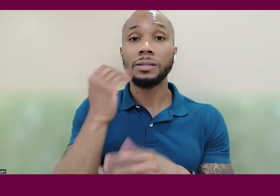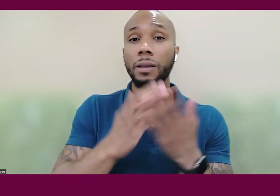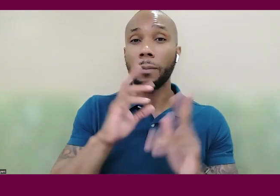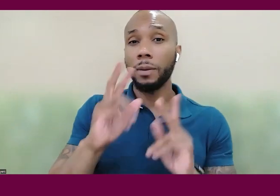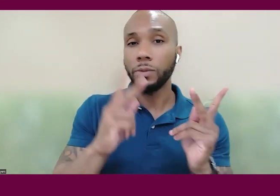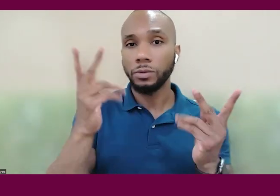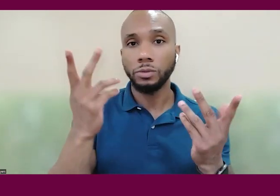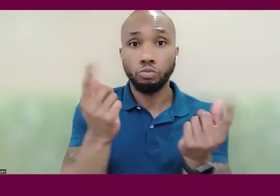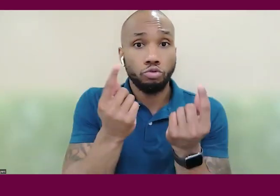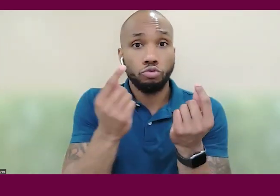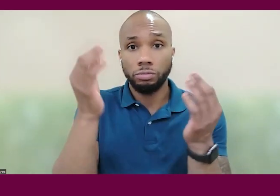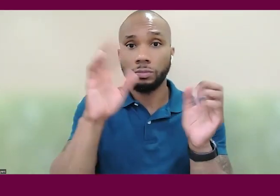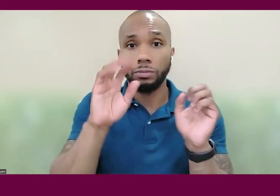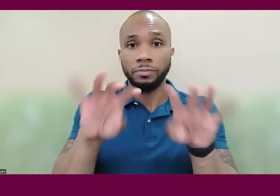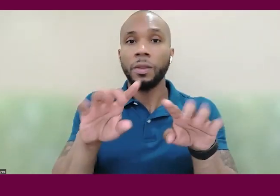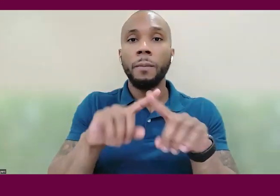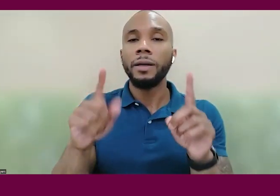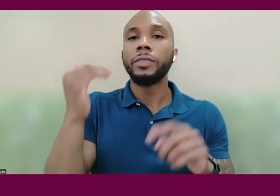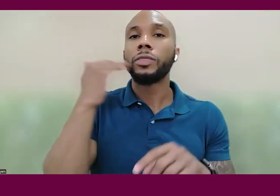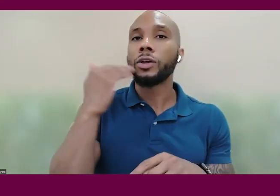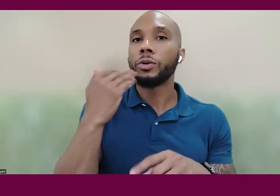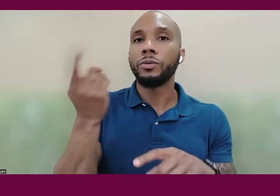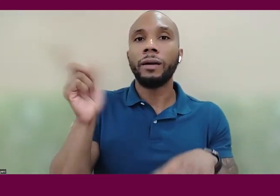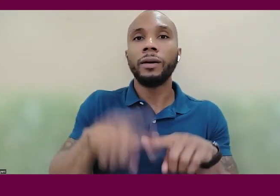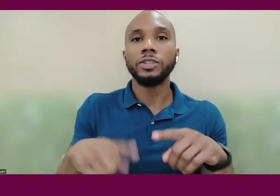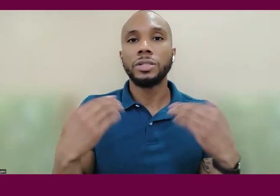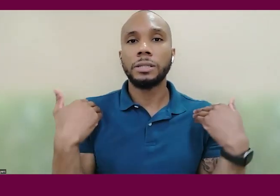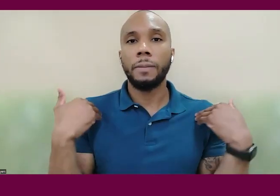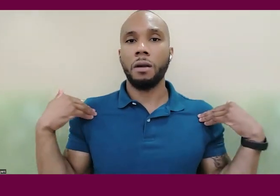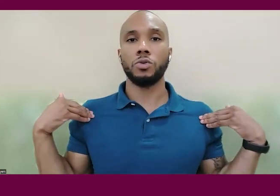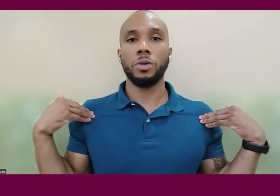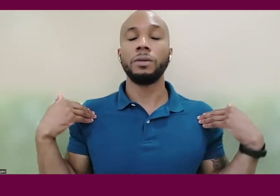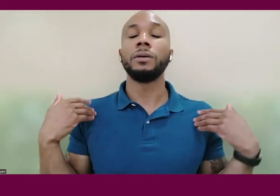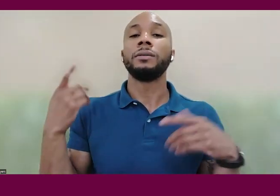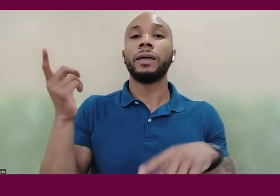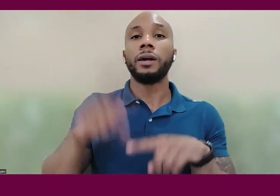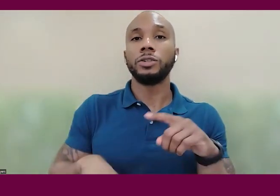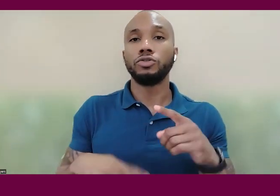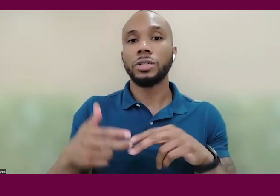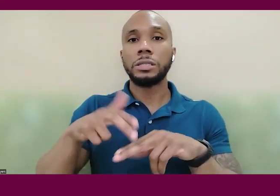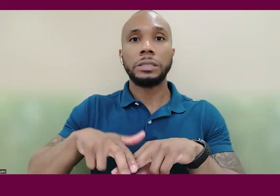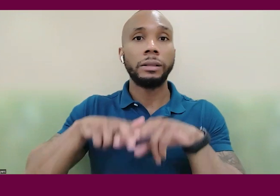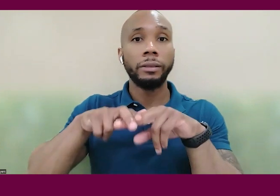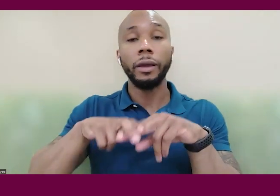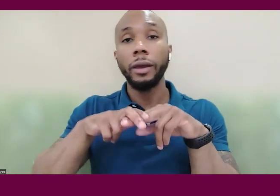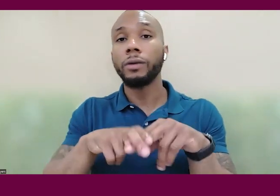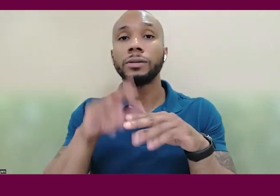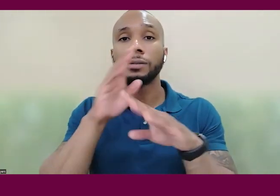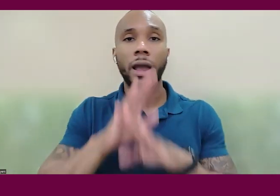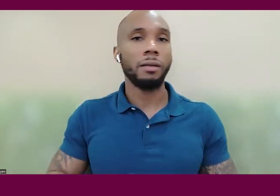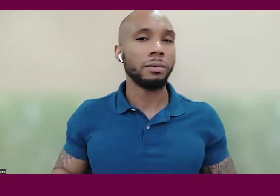they didn't know what to do, but they knew they couldn't do nothing. They knew they couldn't continue to just sit silent.